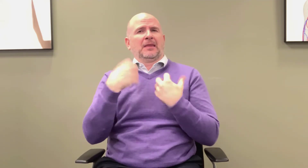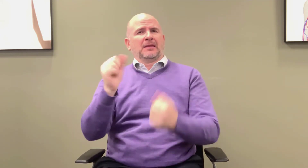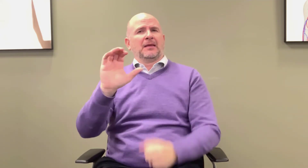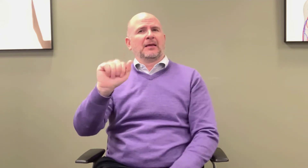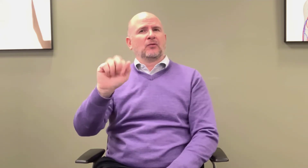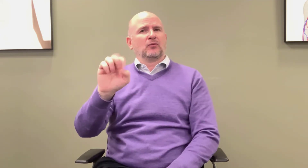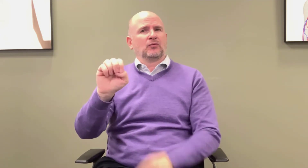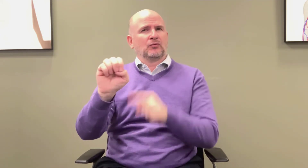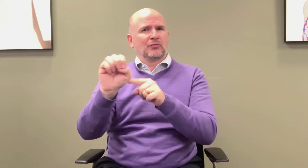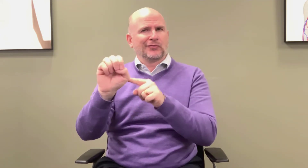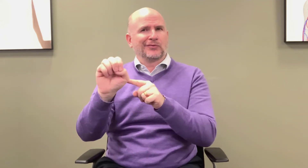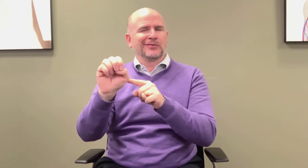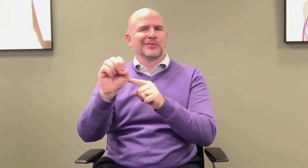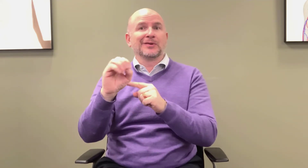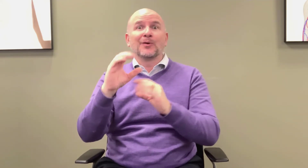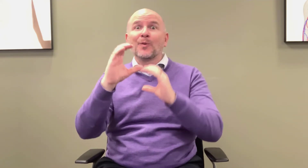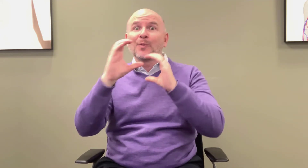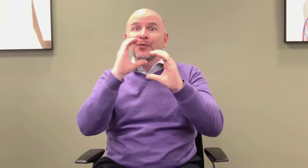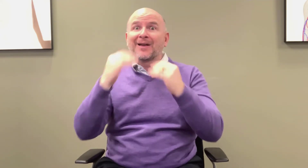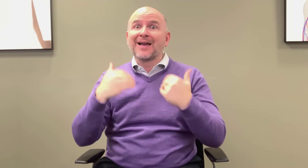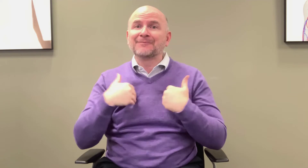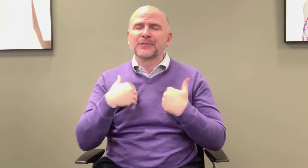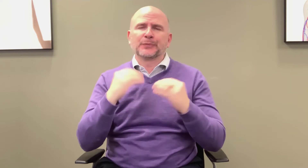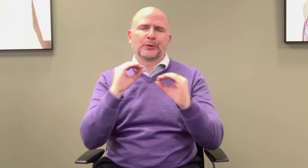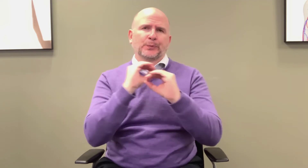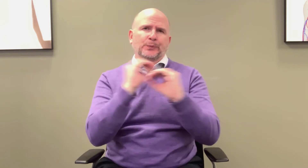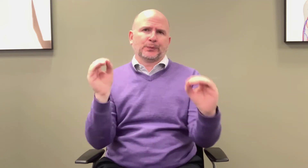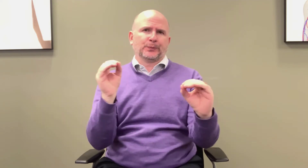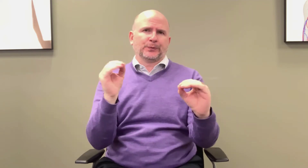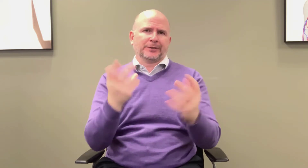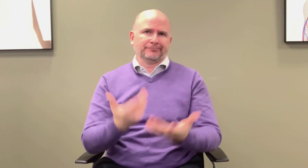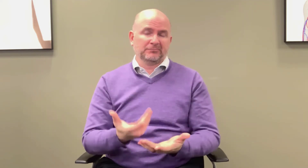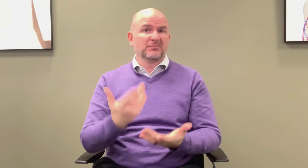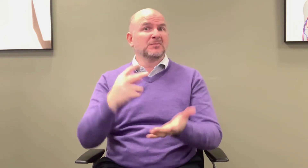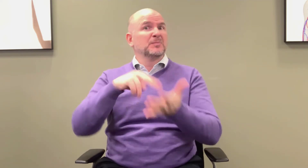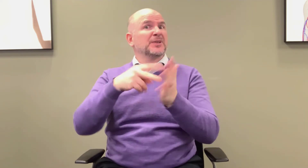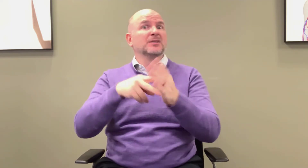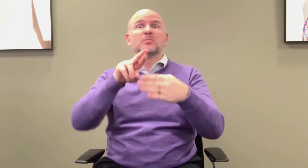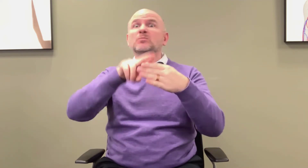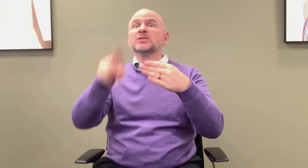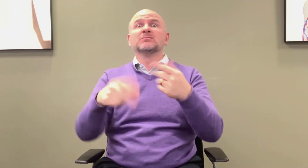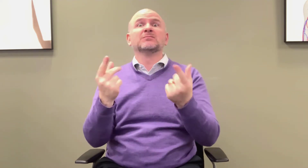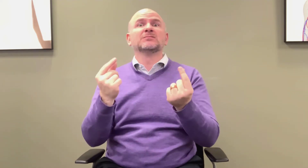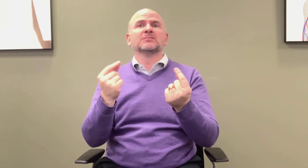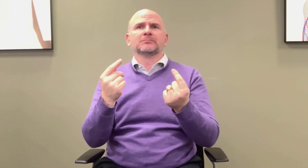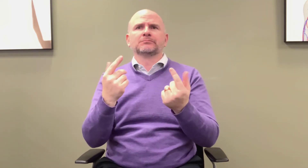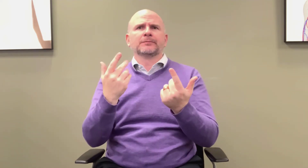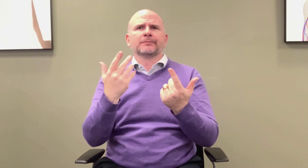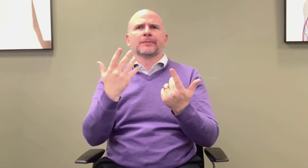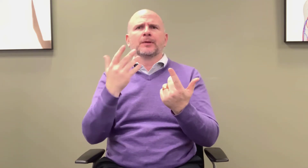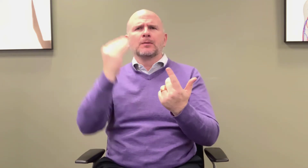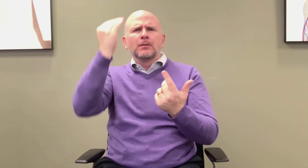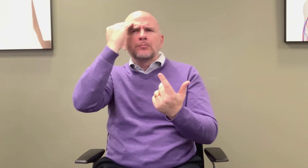receive health care without any access to communication. This results in a lack